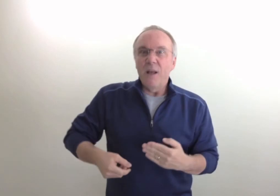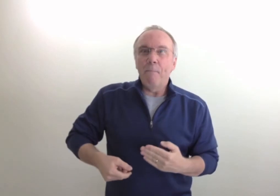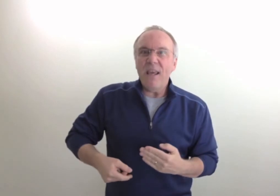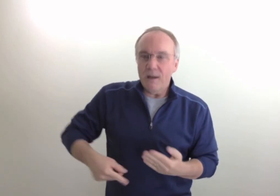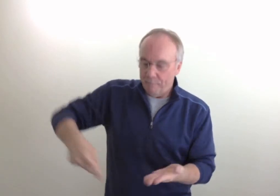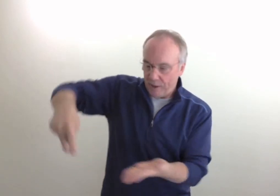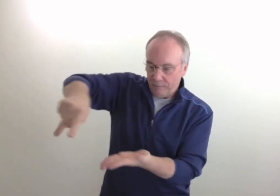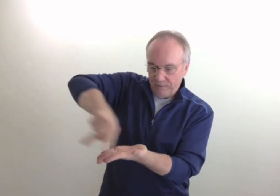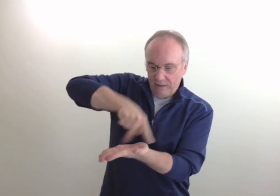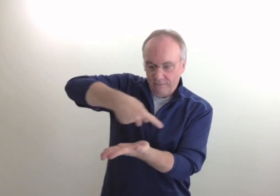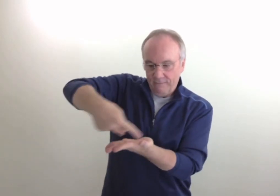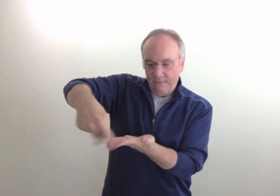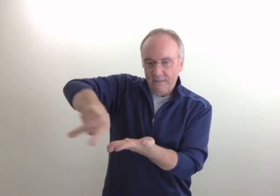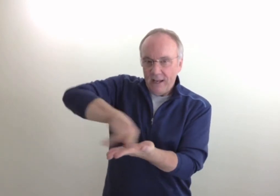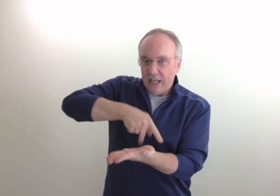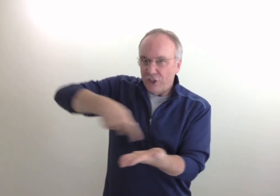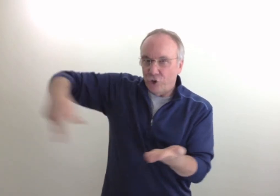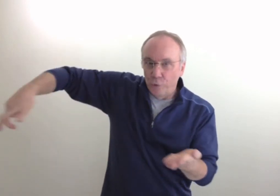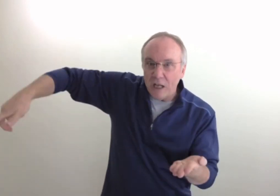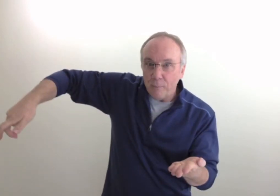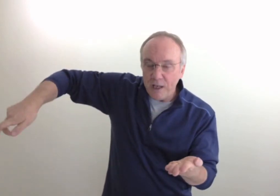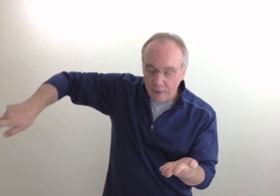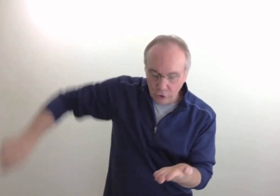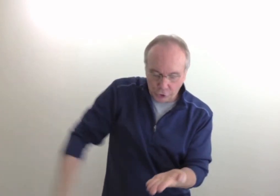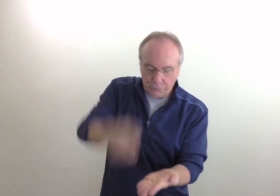and then peanut butter. So, I scooped up a big spoonful